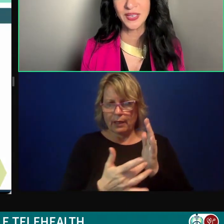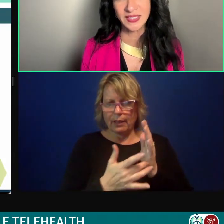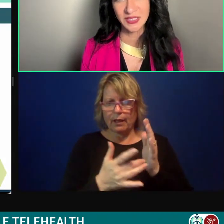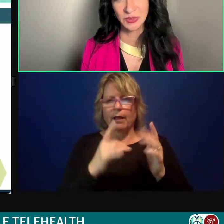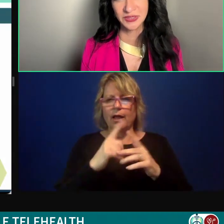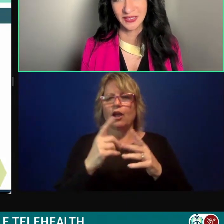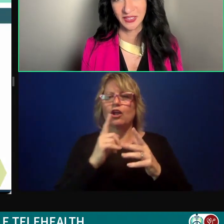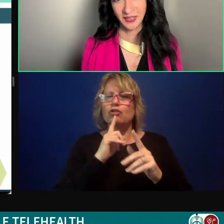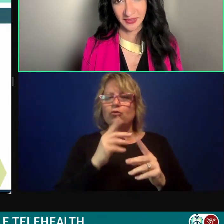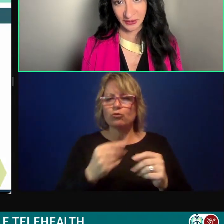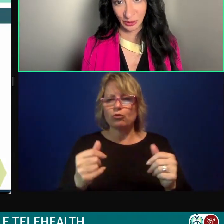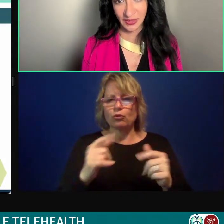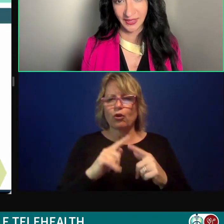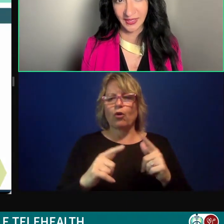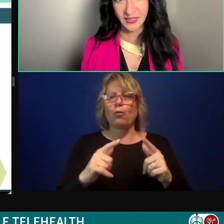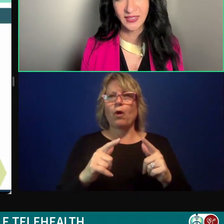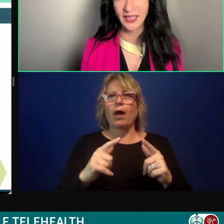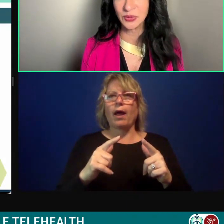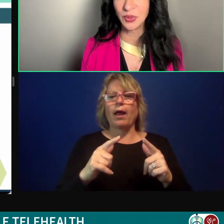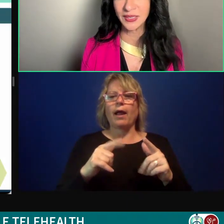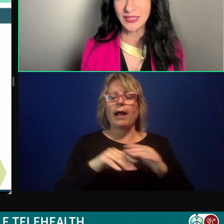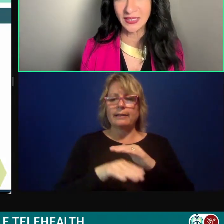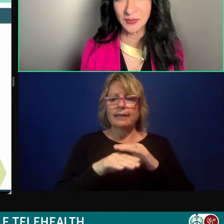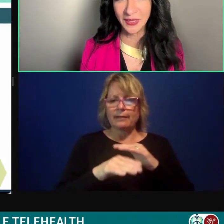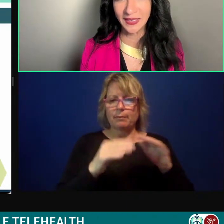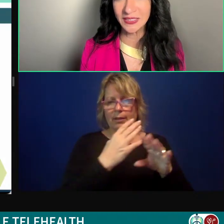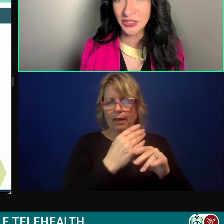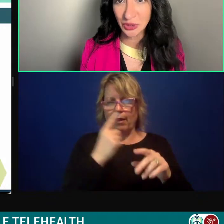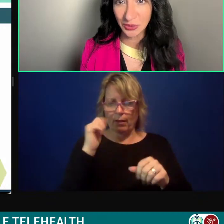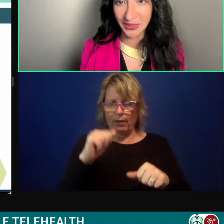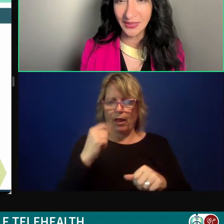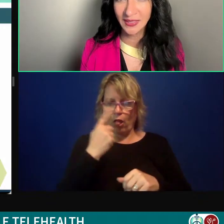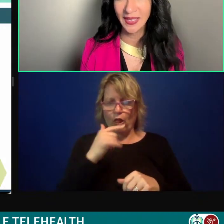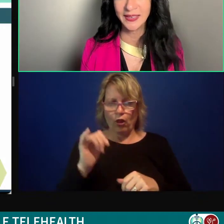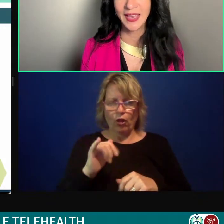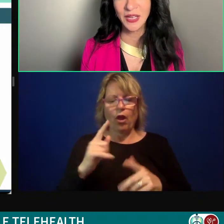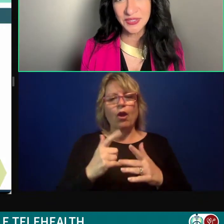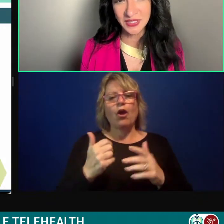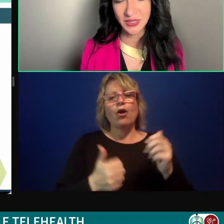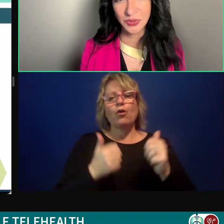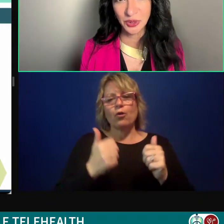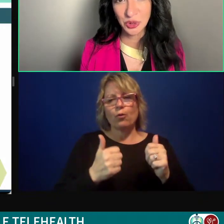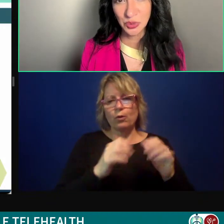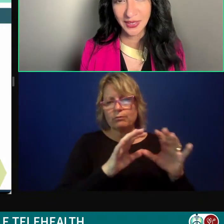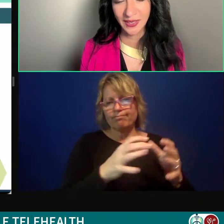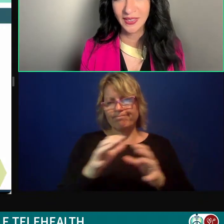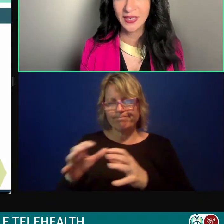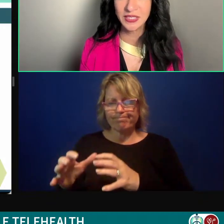accessible telehealth can look like. And what industry and health systems are doing